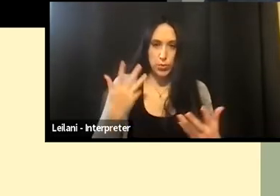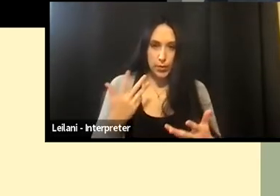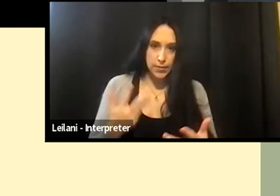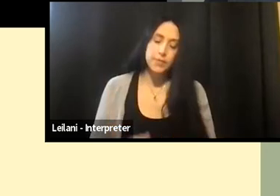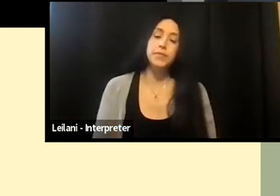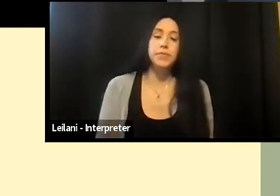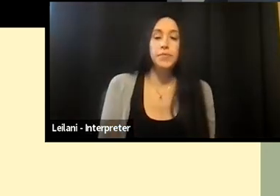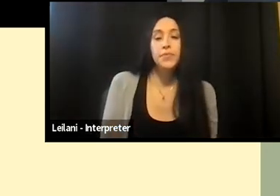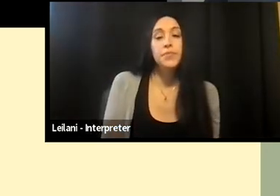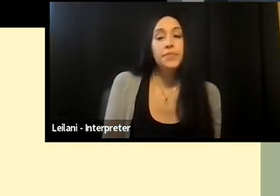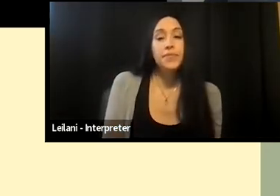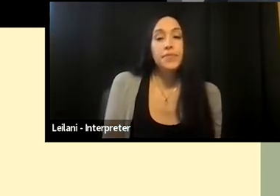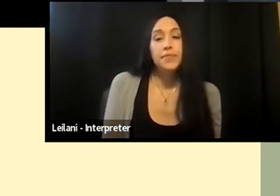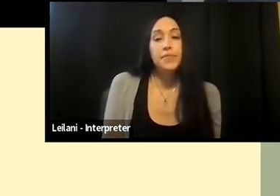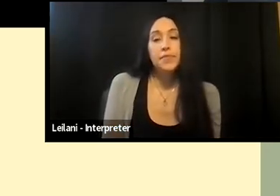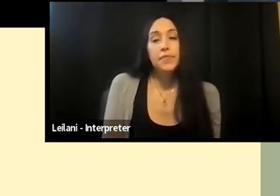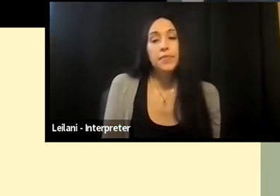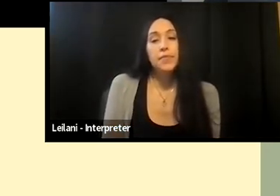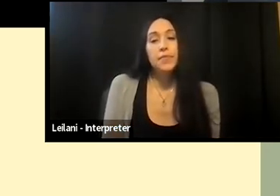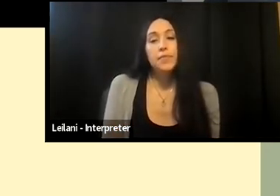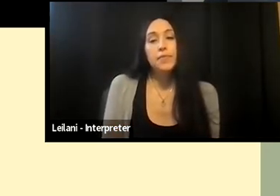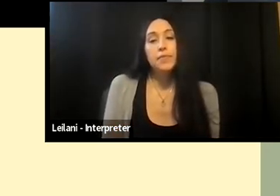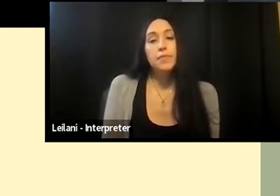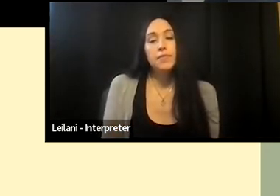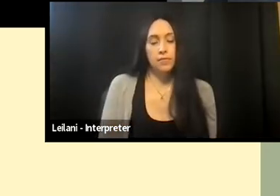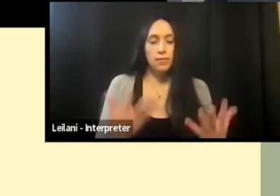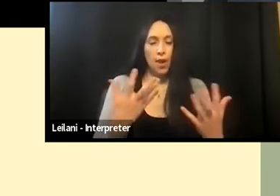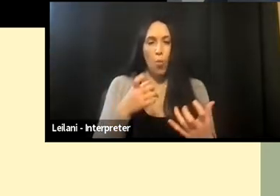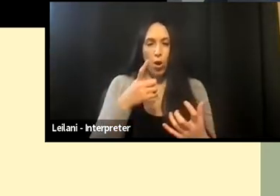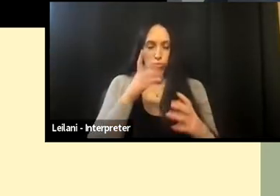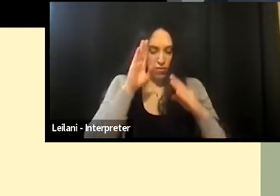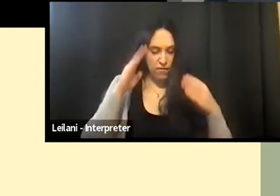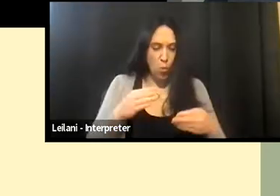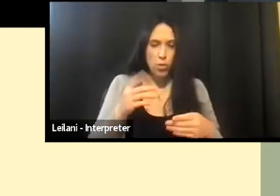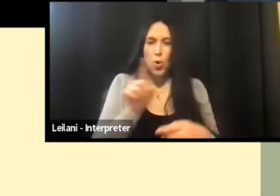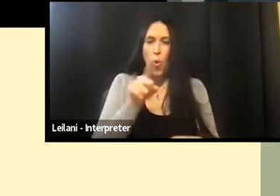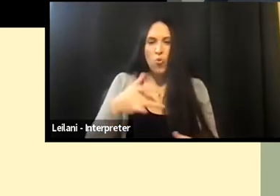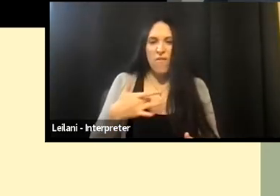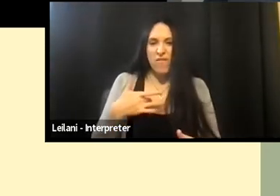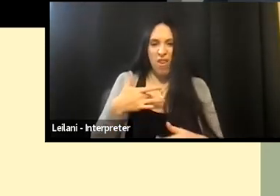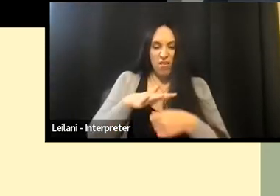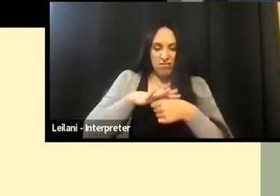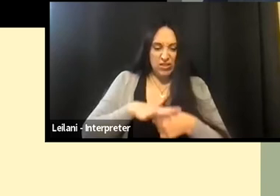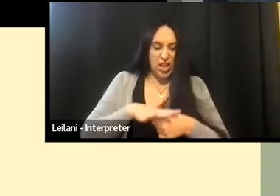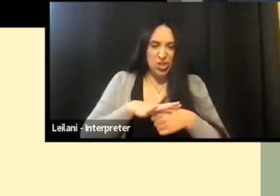I want you to localize where you feel any tension in your body right now,